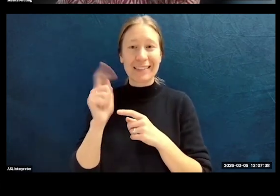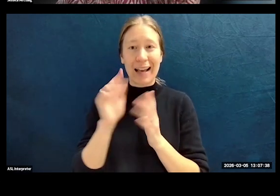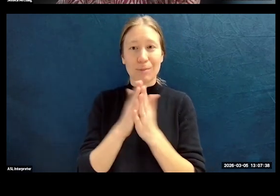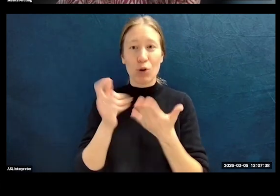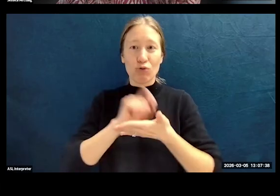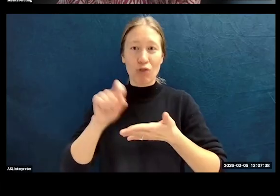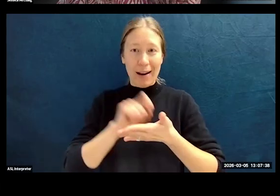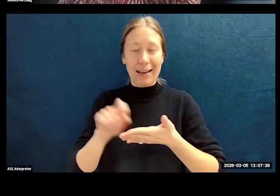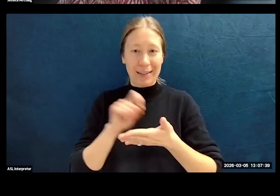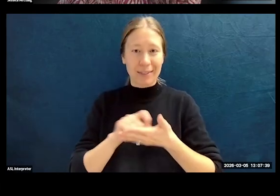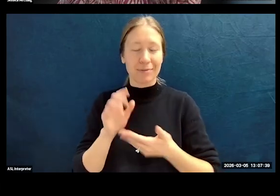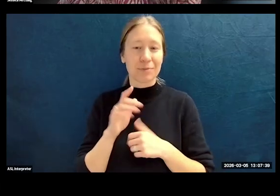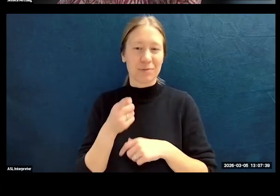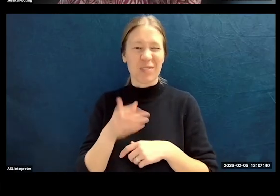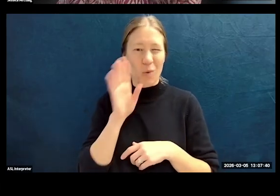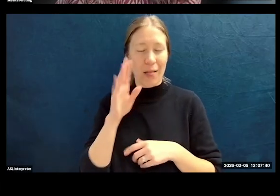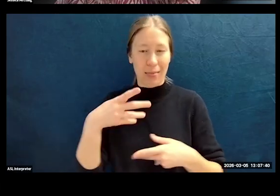First, we need to add our figure tag.